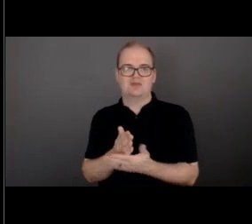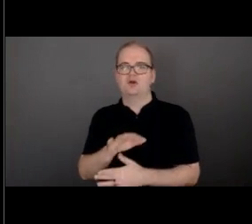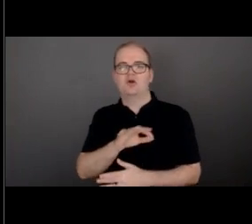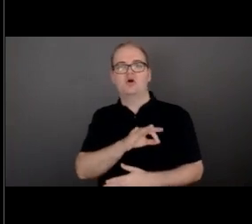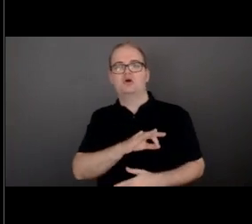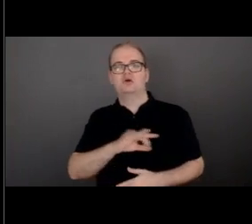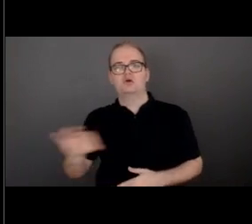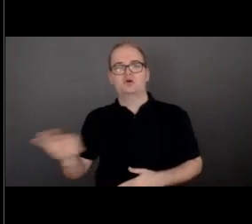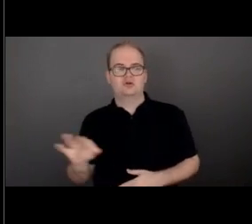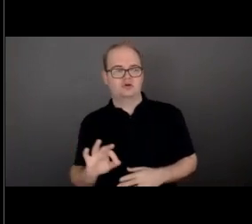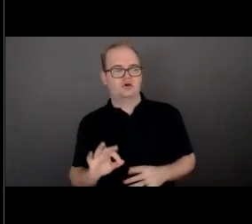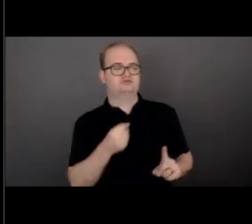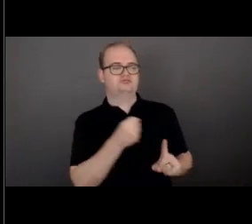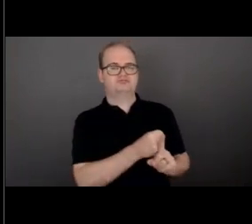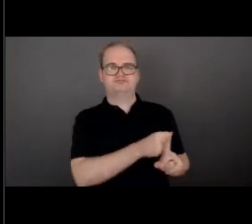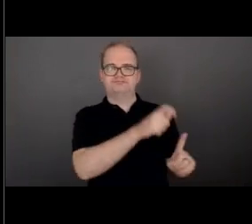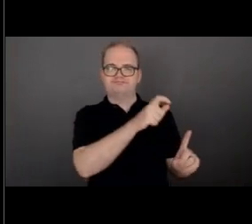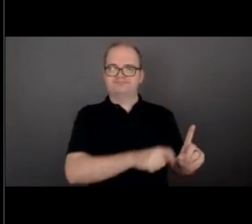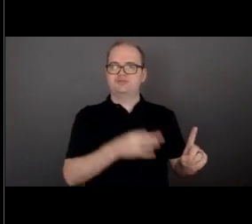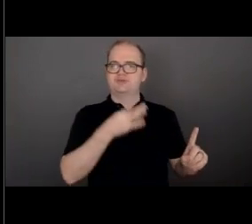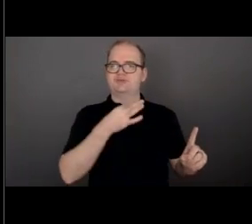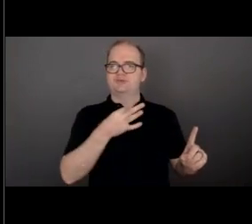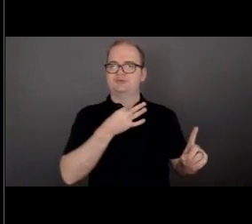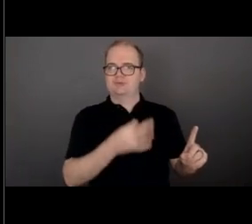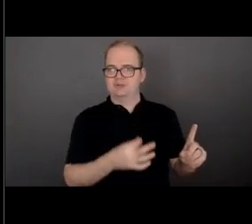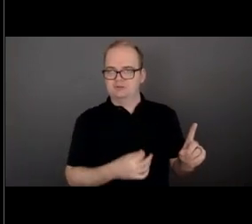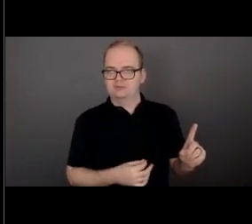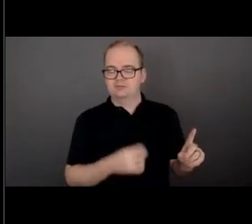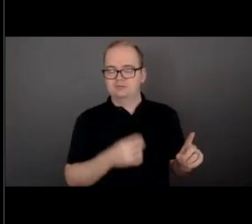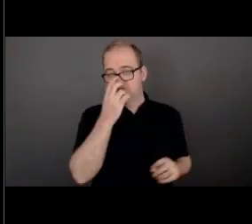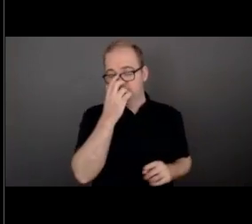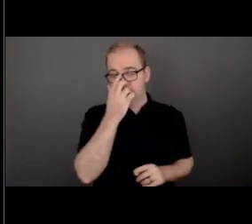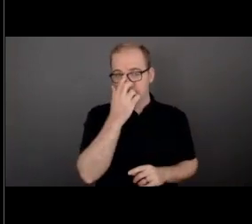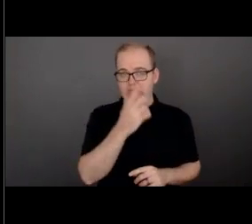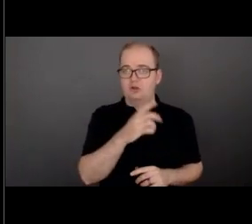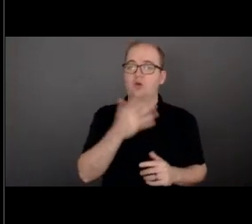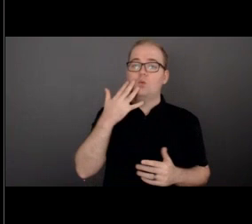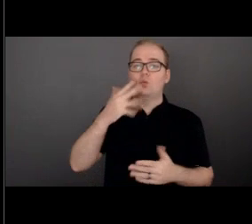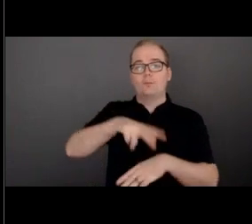So particularly when police have applied for an order as well, the police and the magistrate